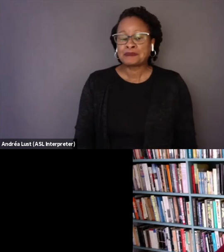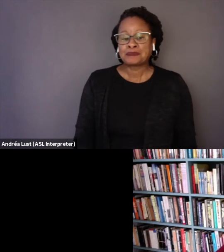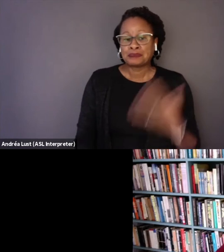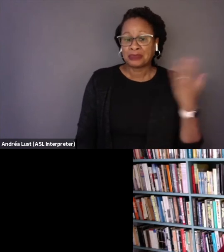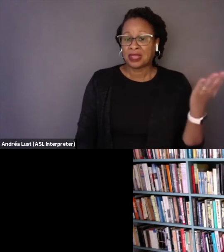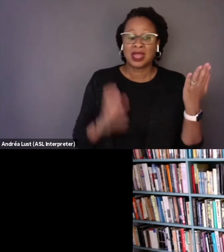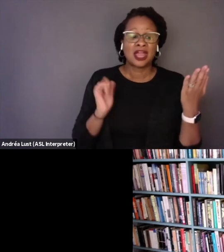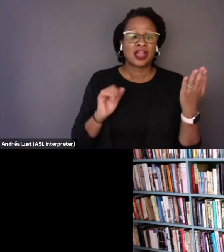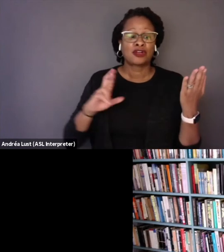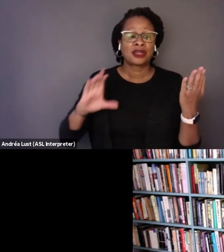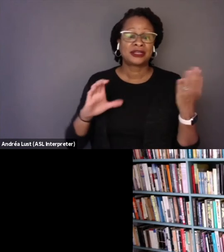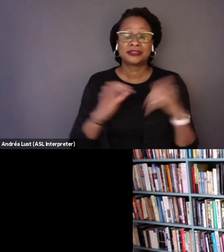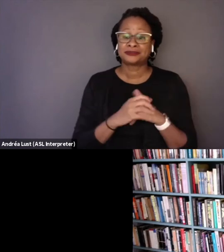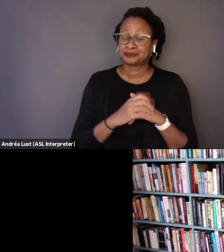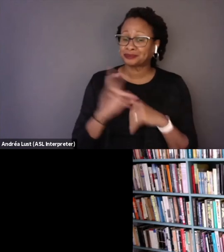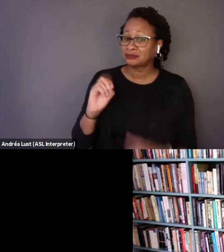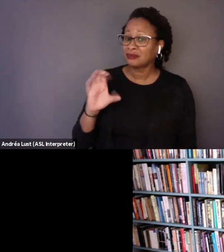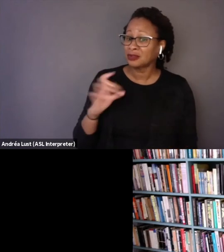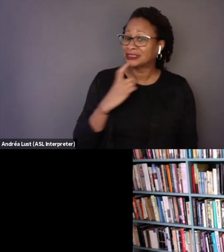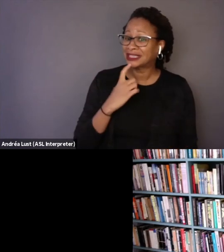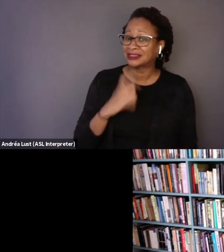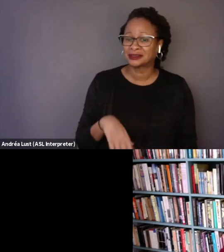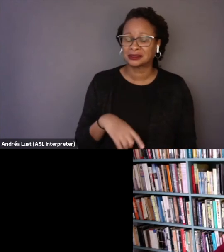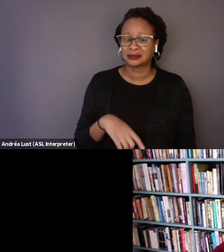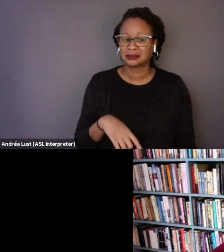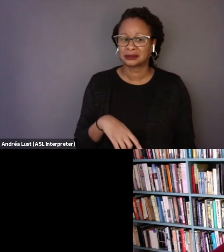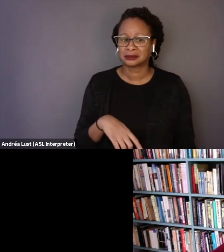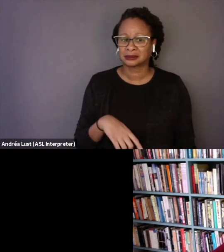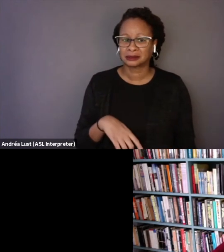is that unlike the people you cited, which is not necessarily a knock on the work they're doing,